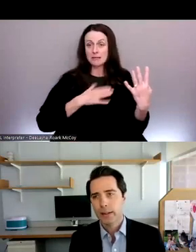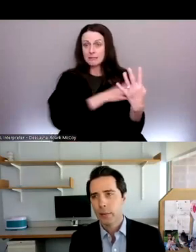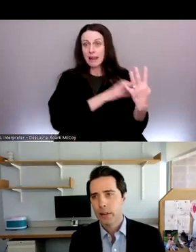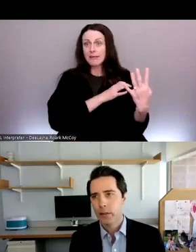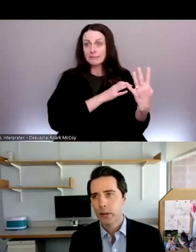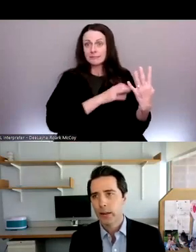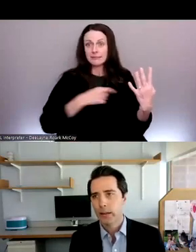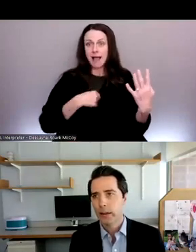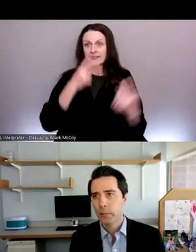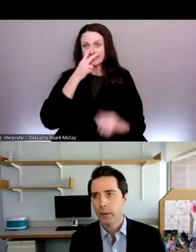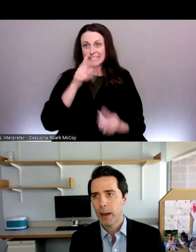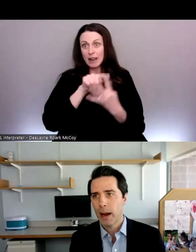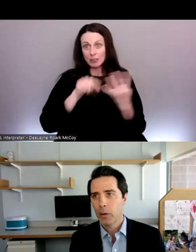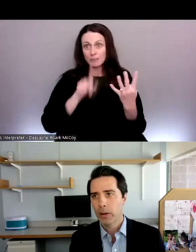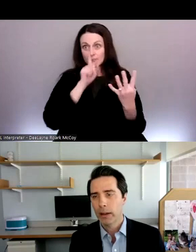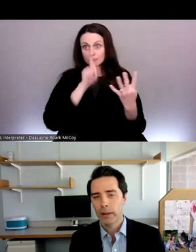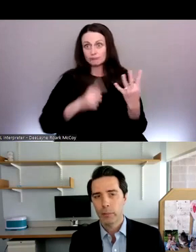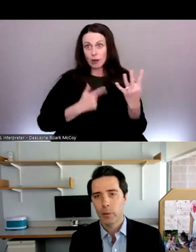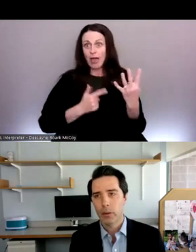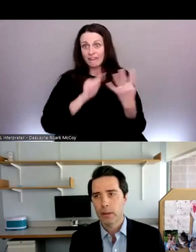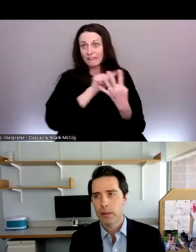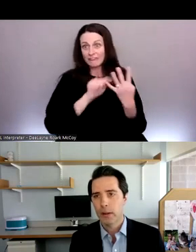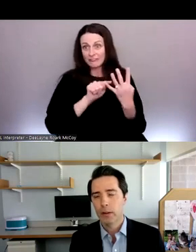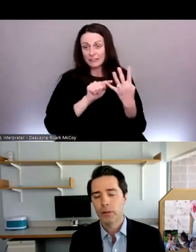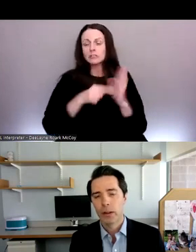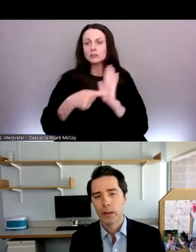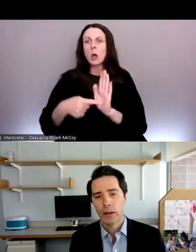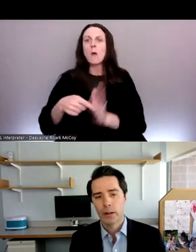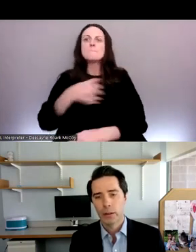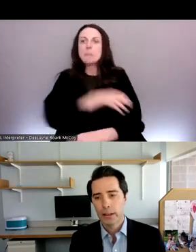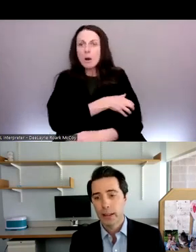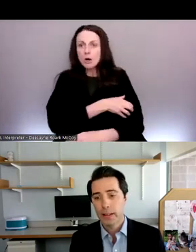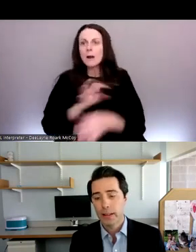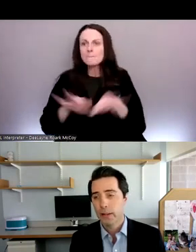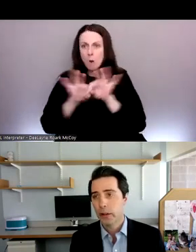think demonstrate that the power and the